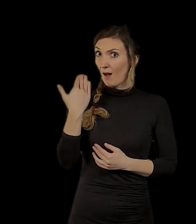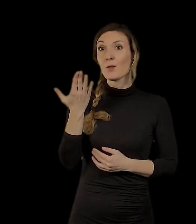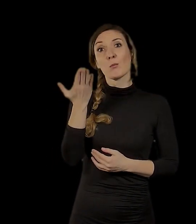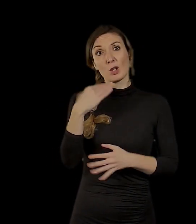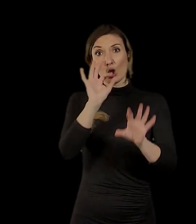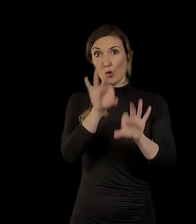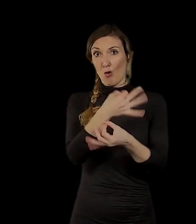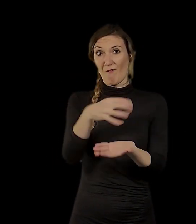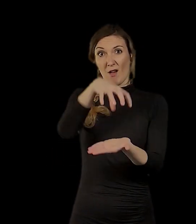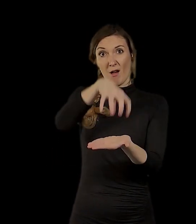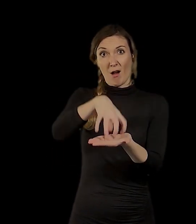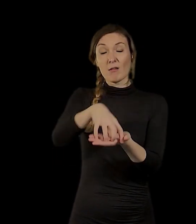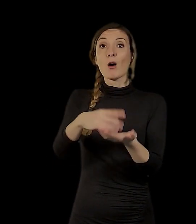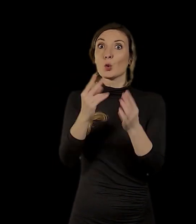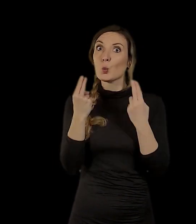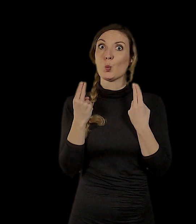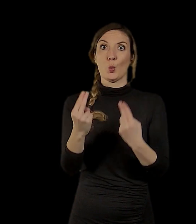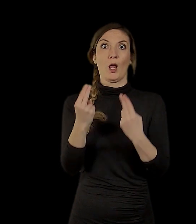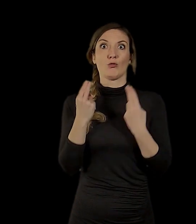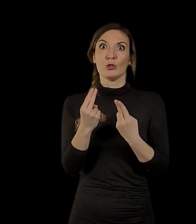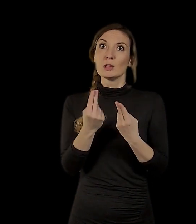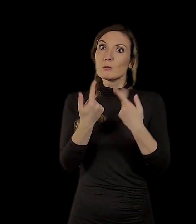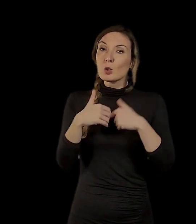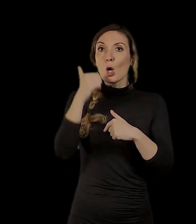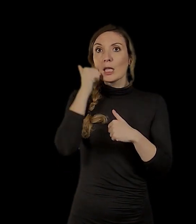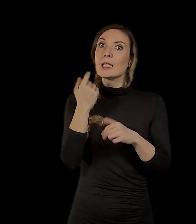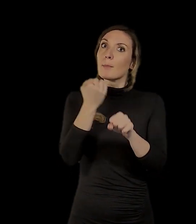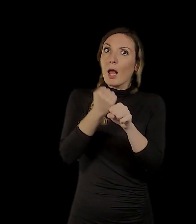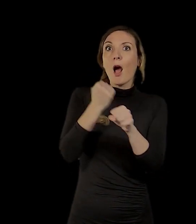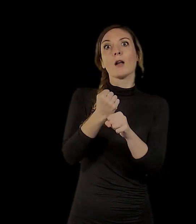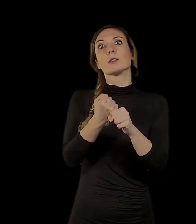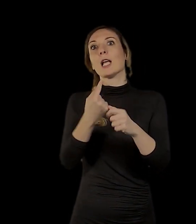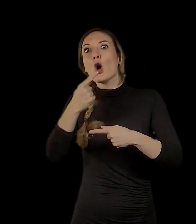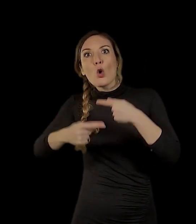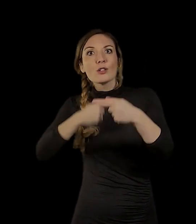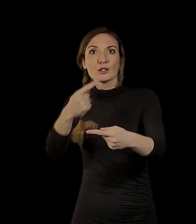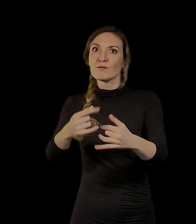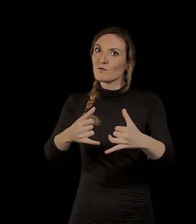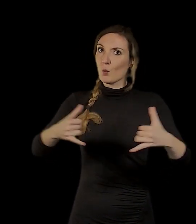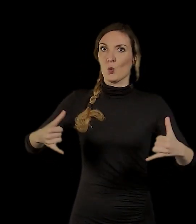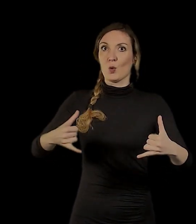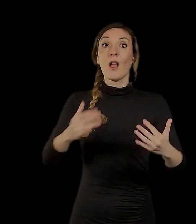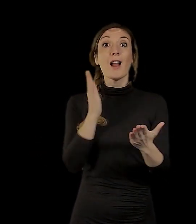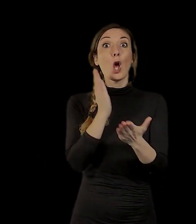It didn't seem enough to us, to preserve only the chimney. That's why it was clear to us from the beginning that we actually wanted to create the new sub-center of